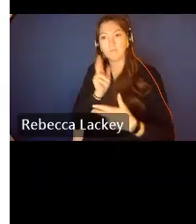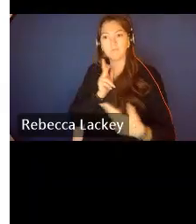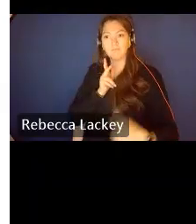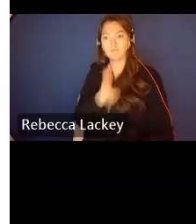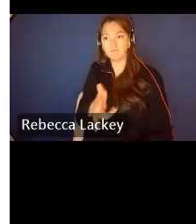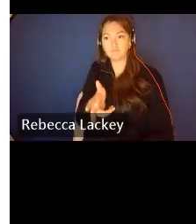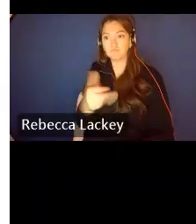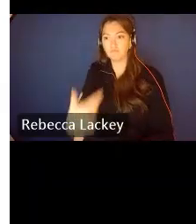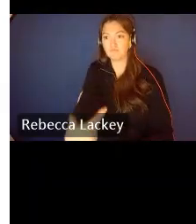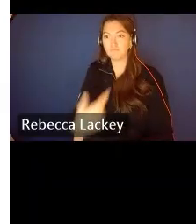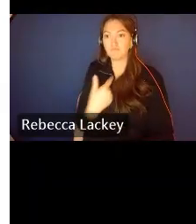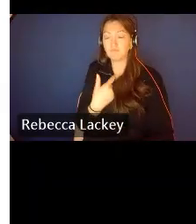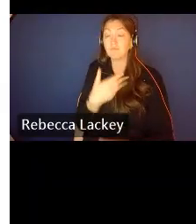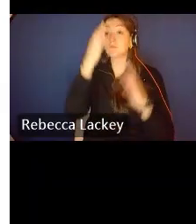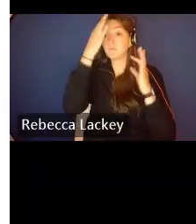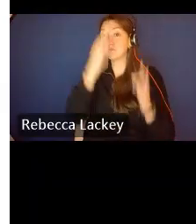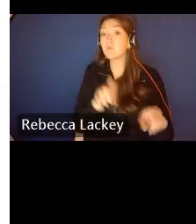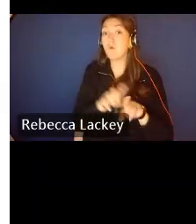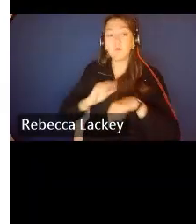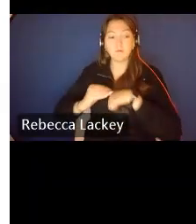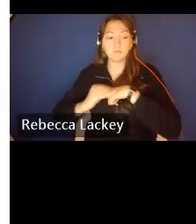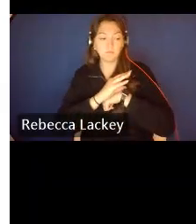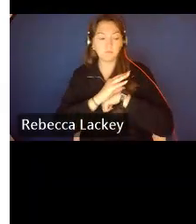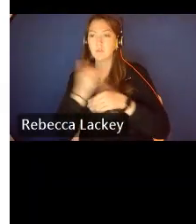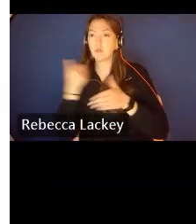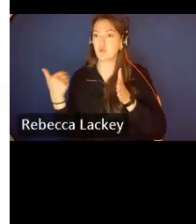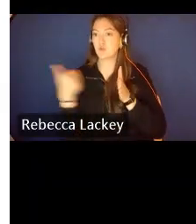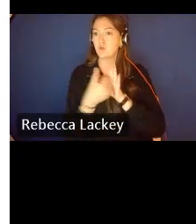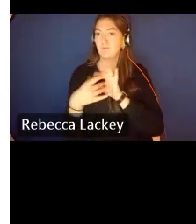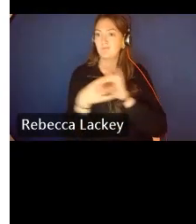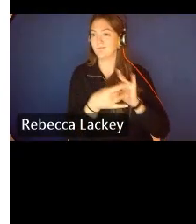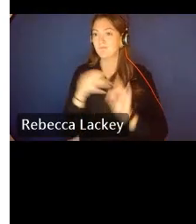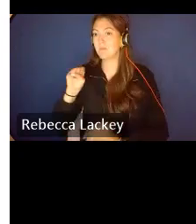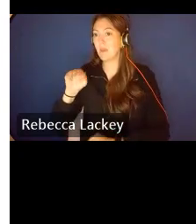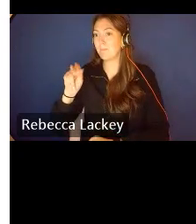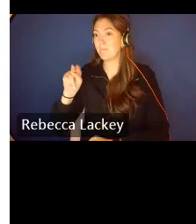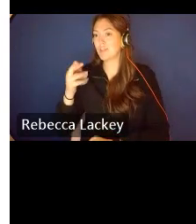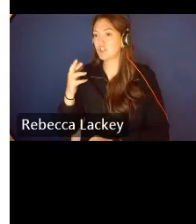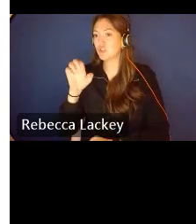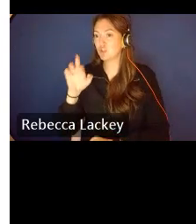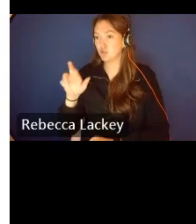This decision was also influenced by the close connection to Manchester Road and the high volume